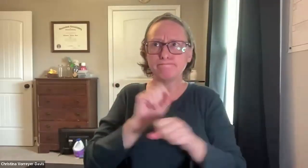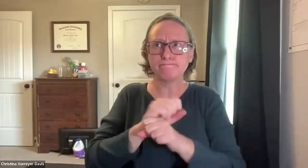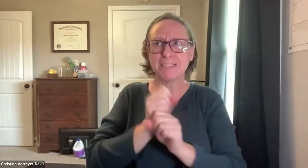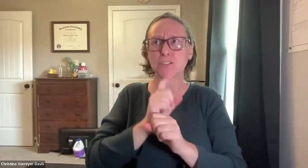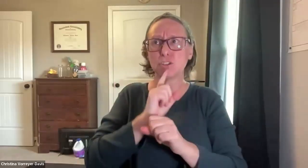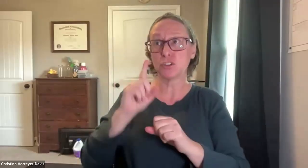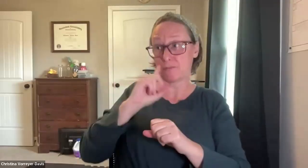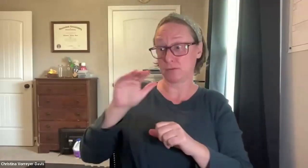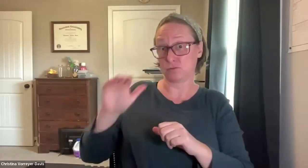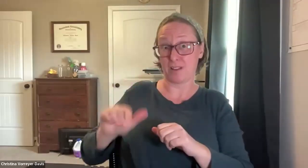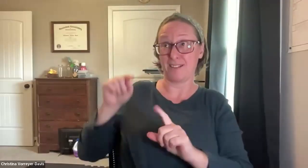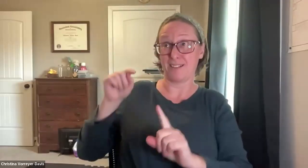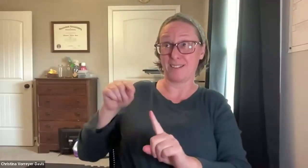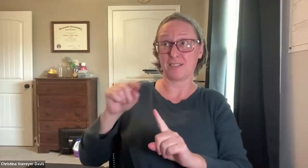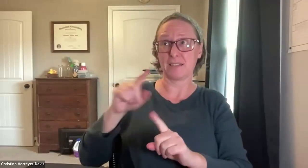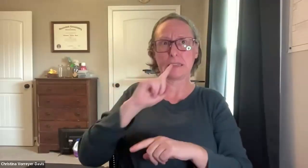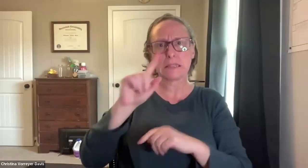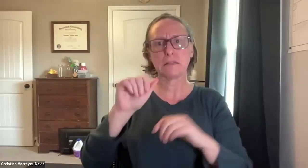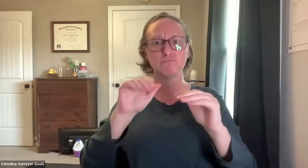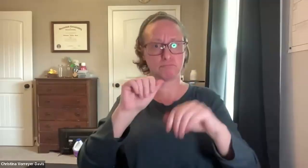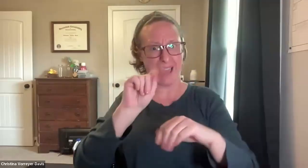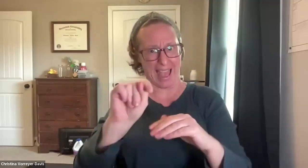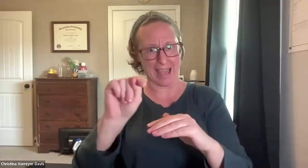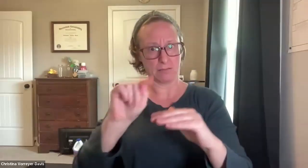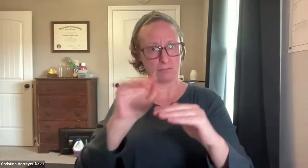Armed with comprehensive information about their child's language skills.